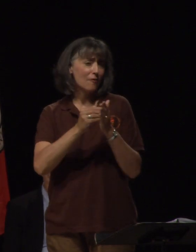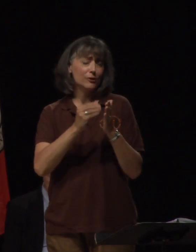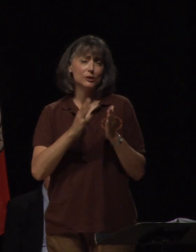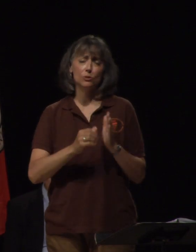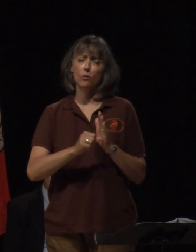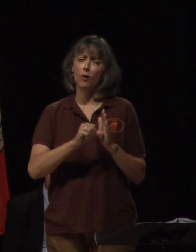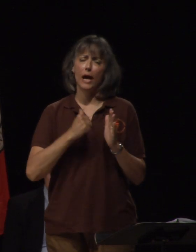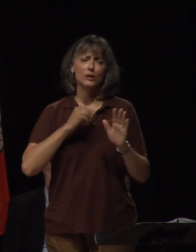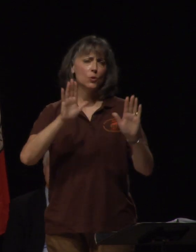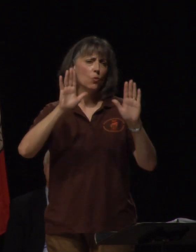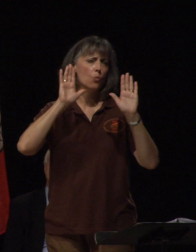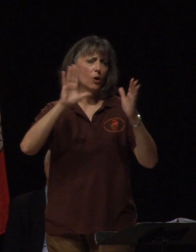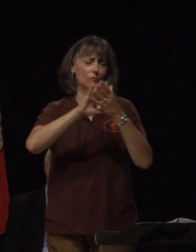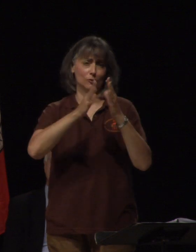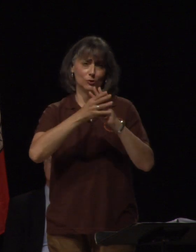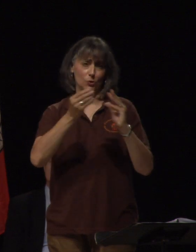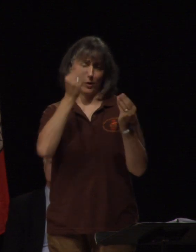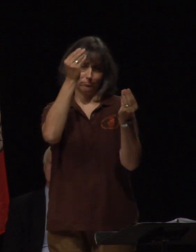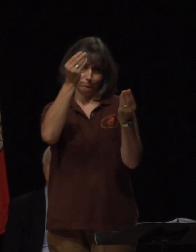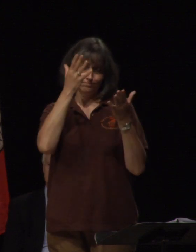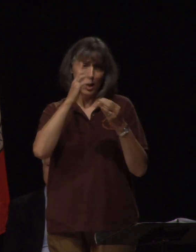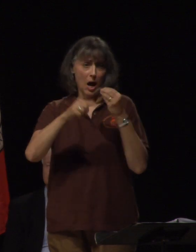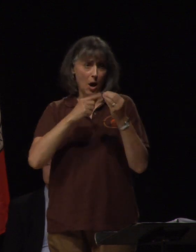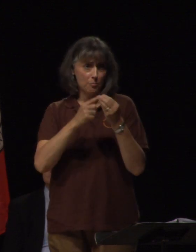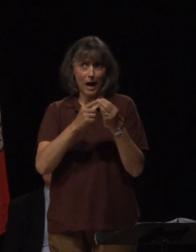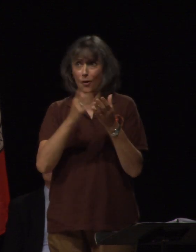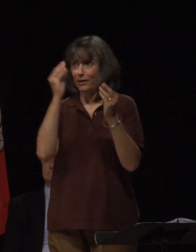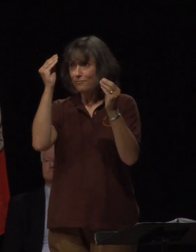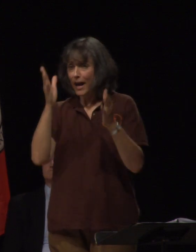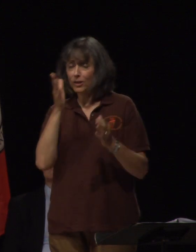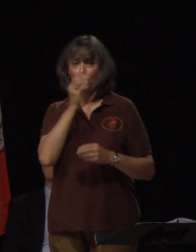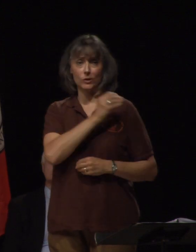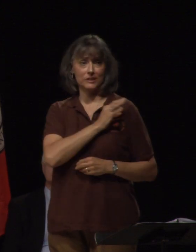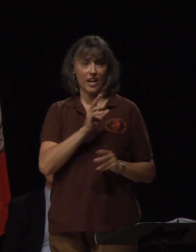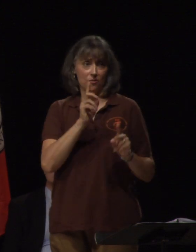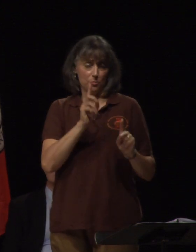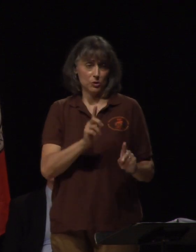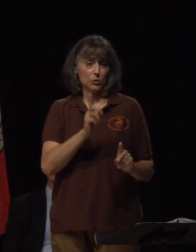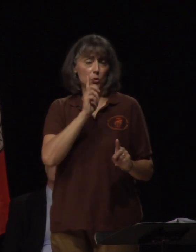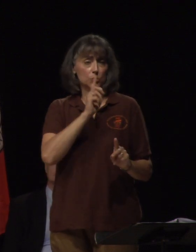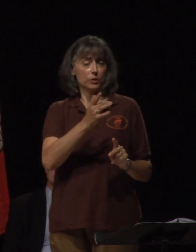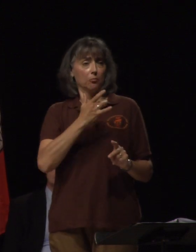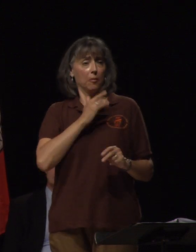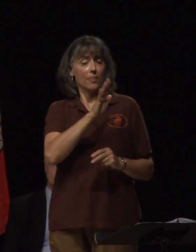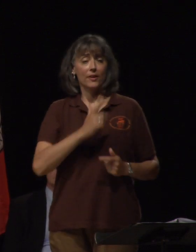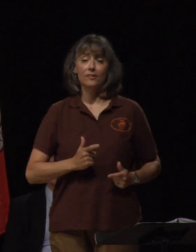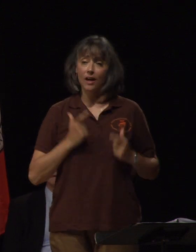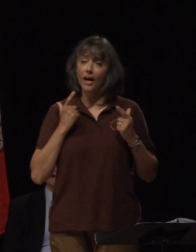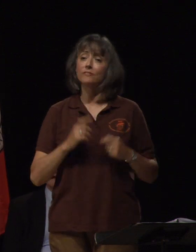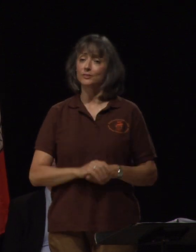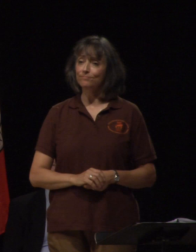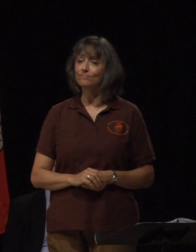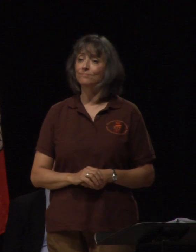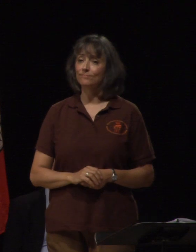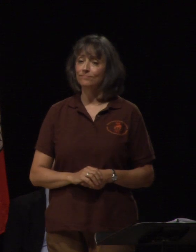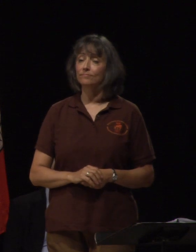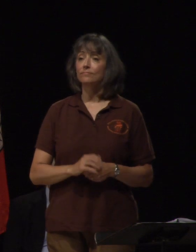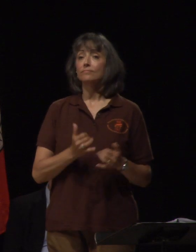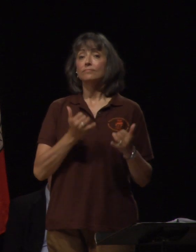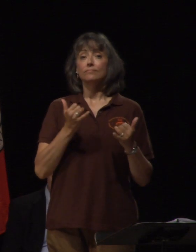WONDERFUL STORY TO TELL ABOUT SOME FACULTY MEMBER OR SOME STAFF MEMBER THAT HAS DEEPLY TOUCHED THEIR LIVES. I WANT TO GIVE A CALL OUT, SHOUT